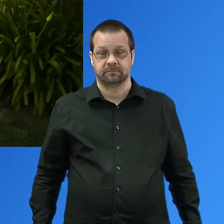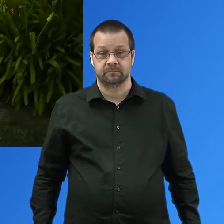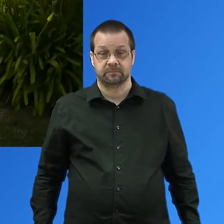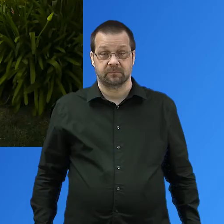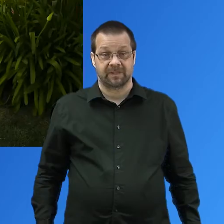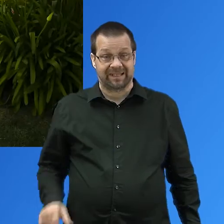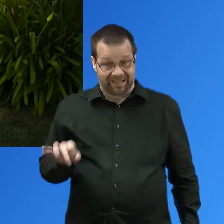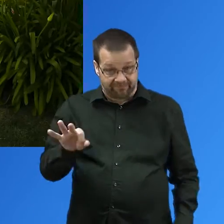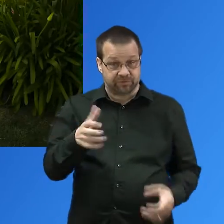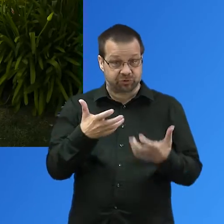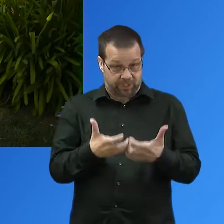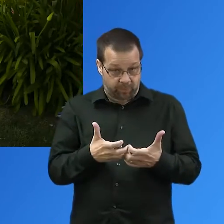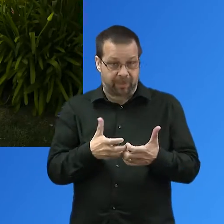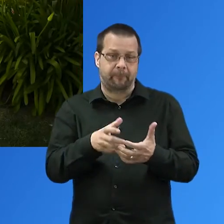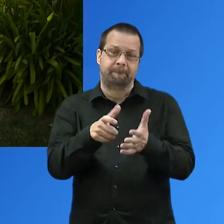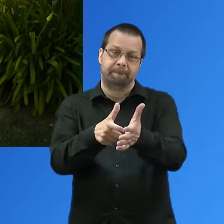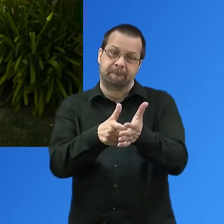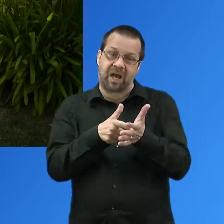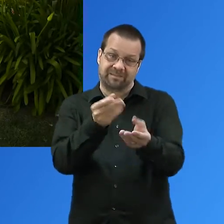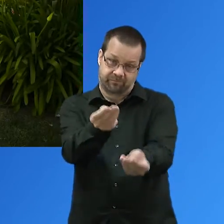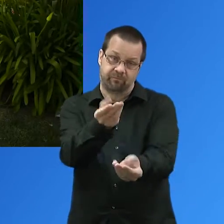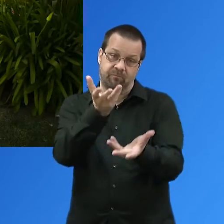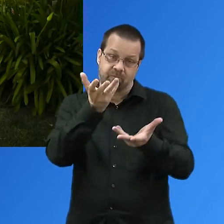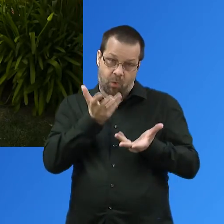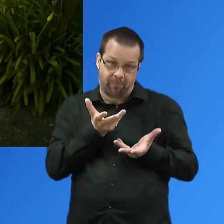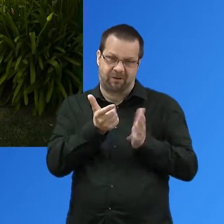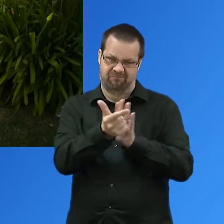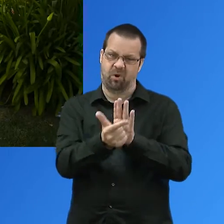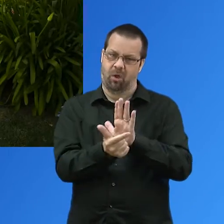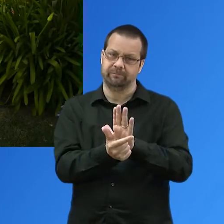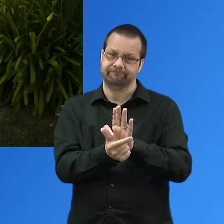state law requires that you notify SDG&E prior to using your generator.